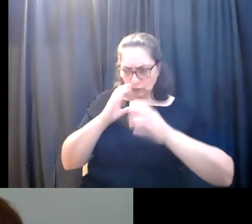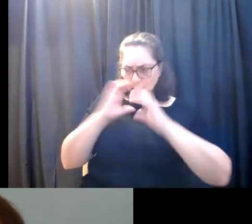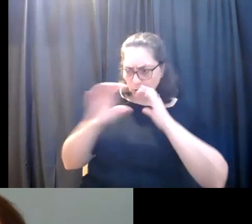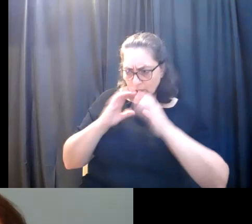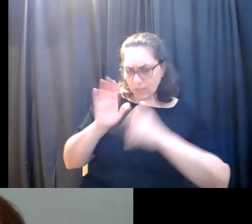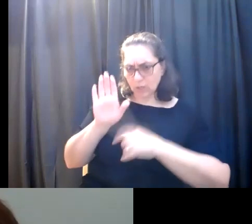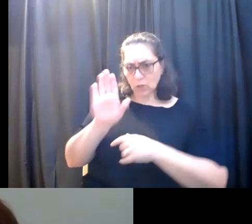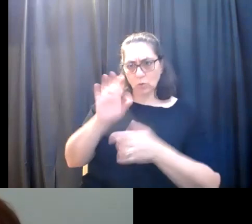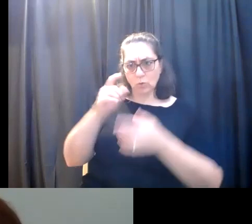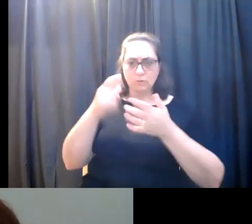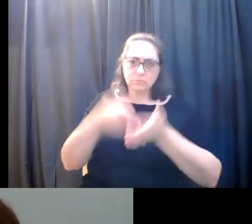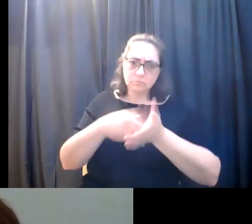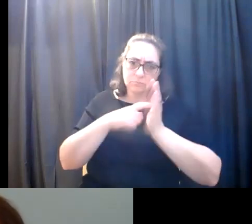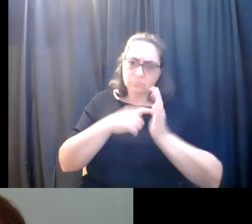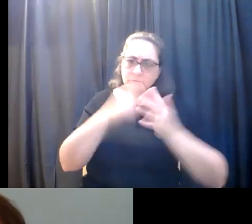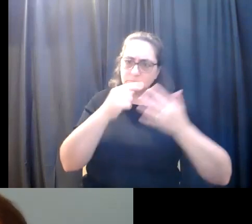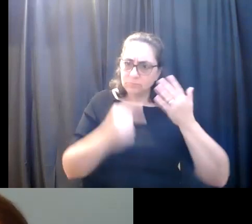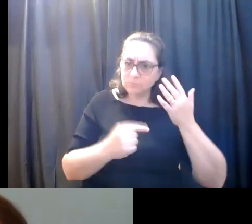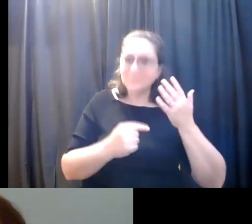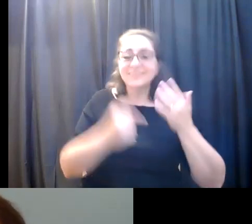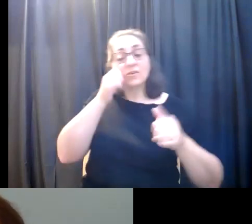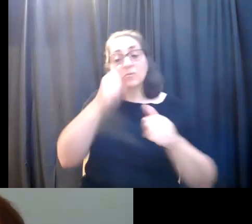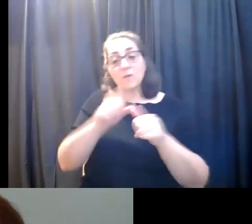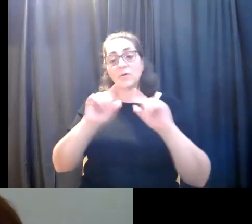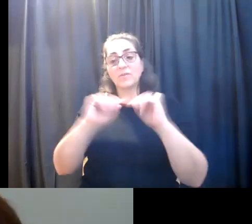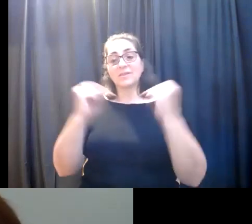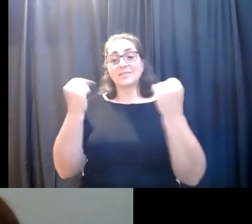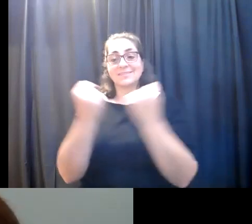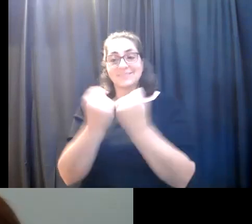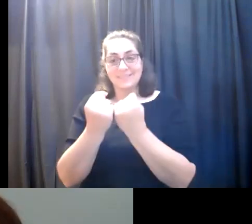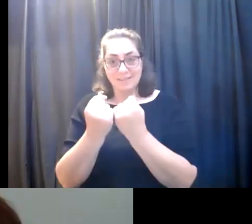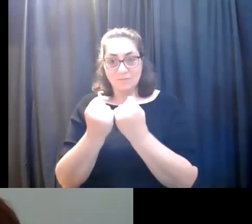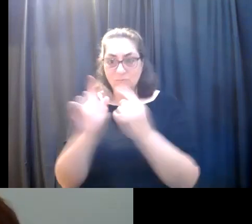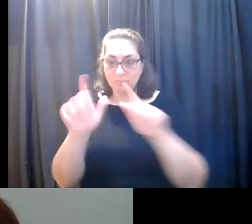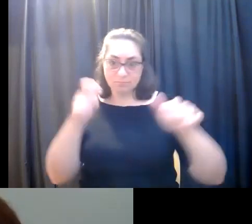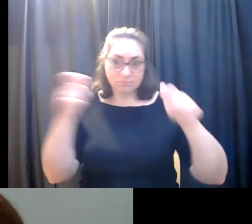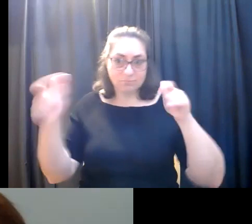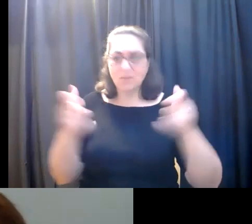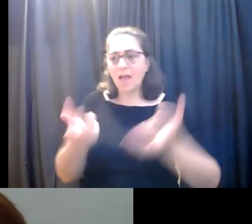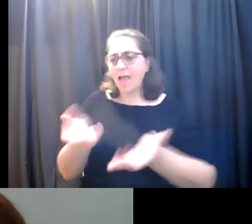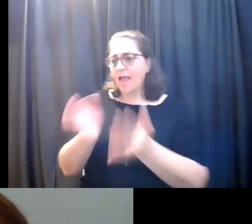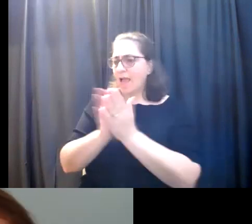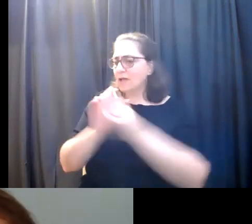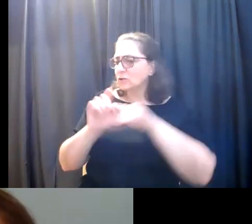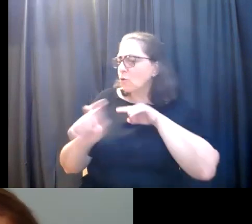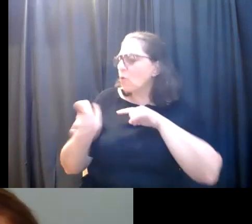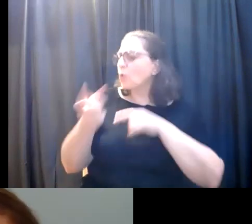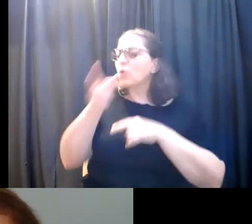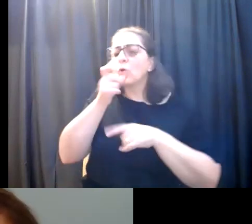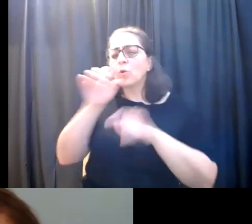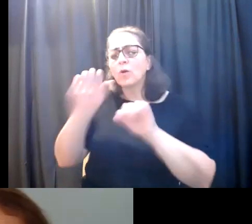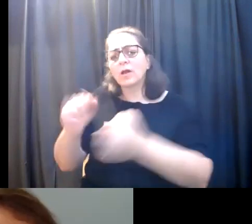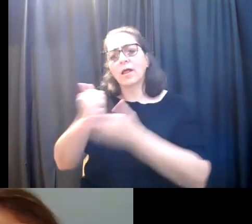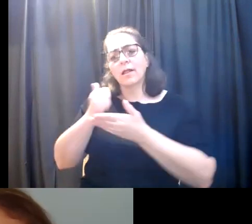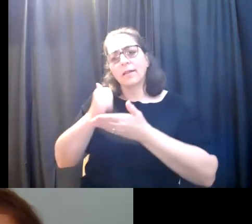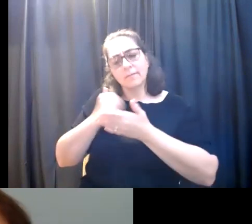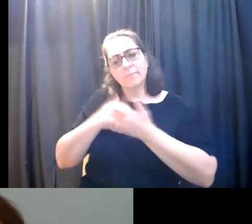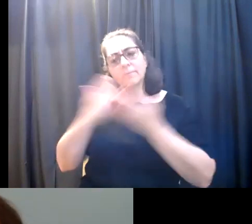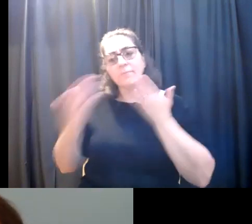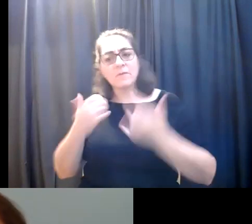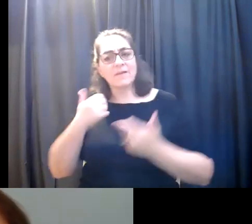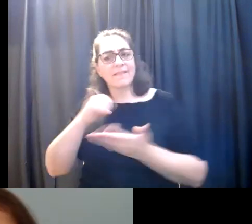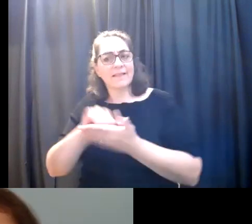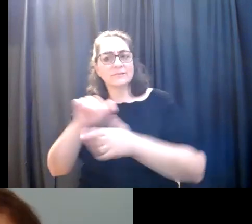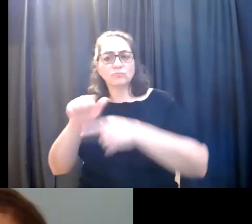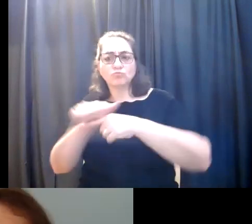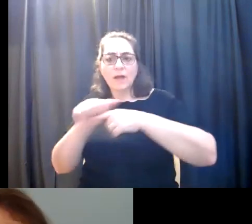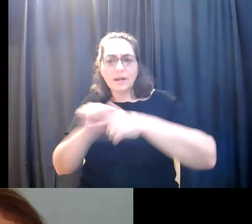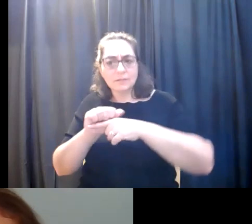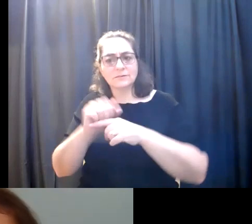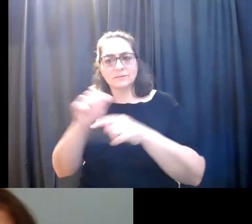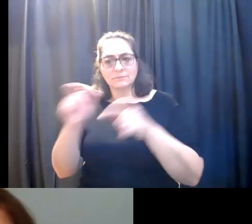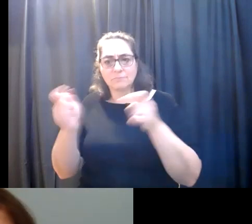It can also be extremely frustrating. Many of the system policies and laws will cover a person who